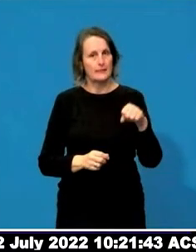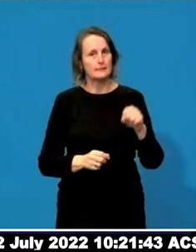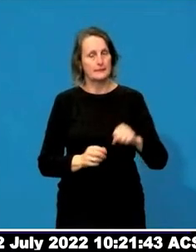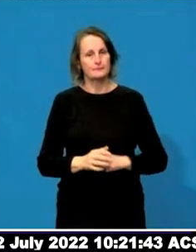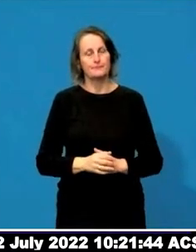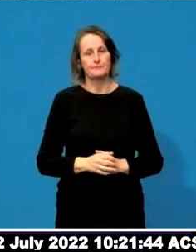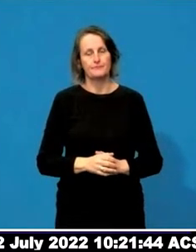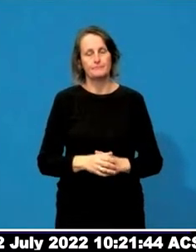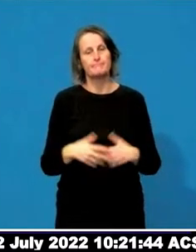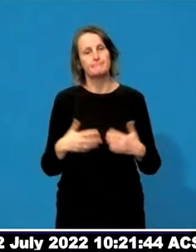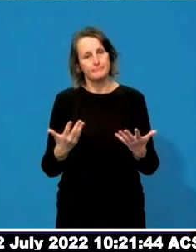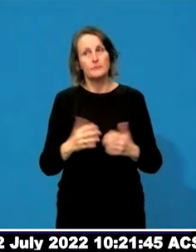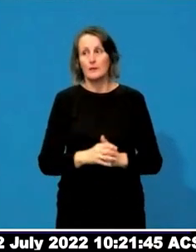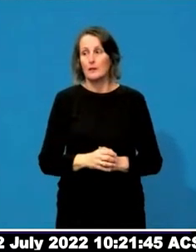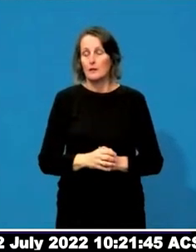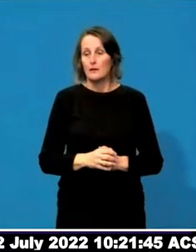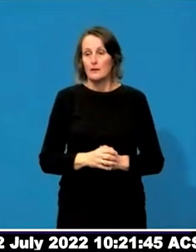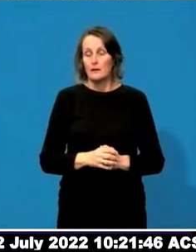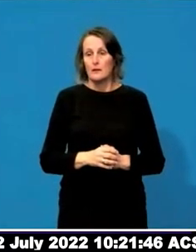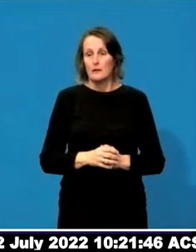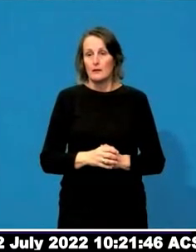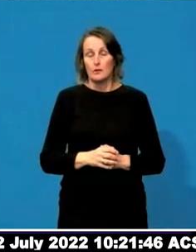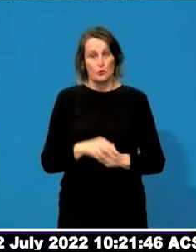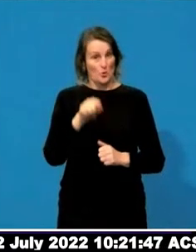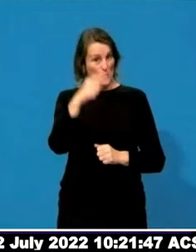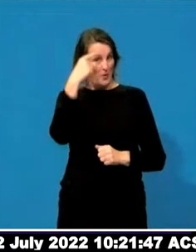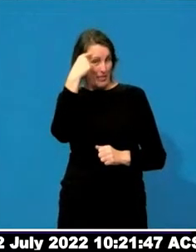So, would you - would it be your thoughts that,